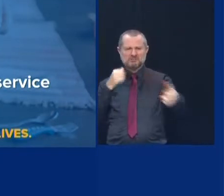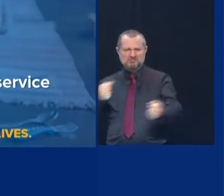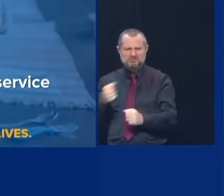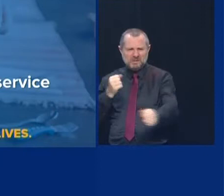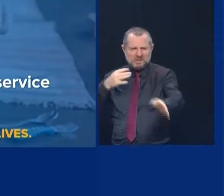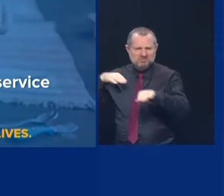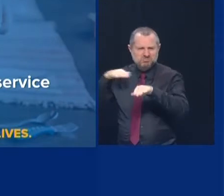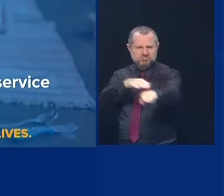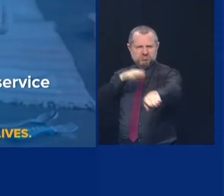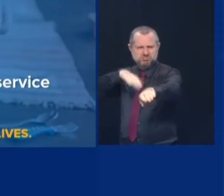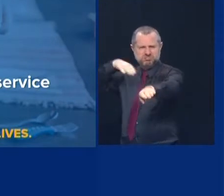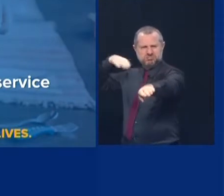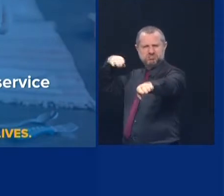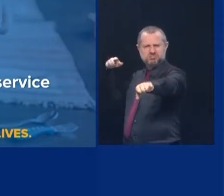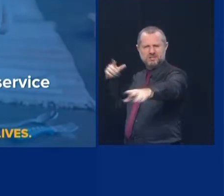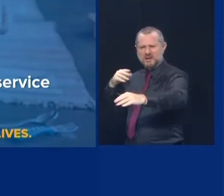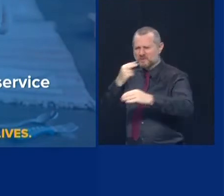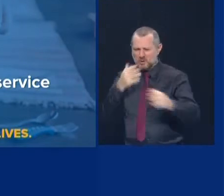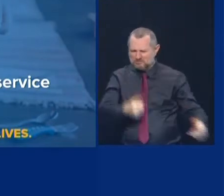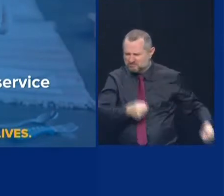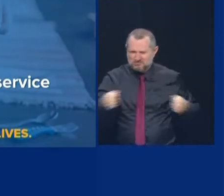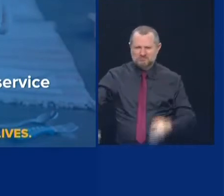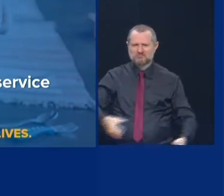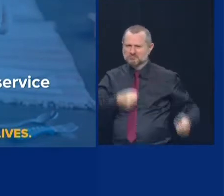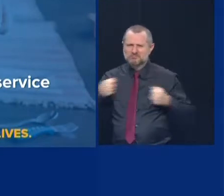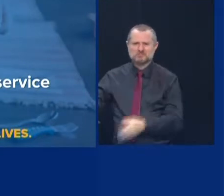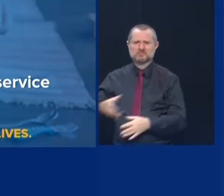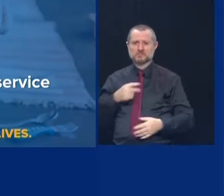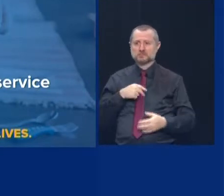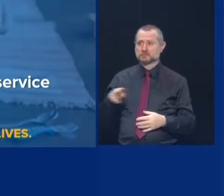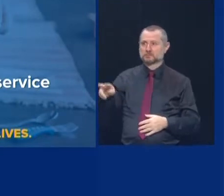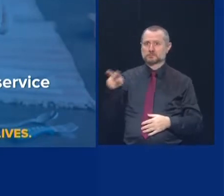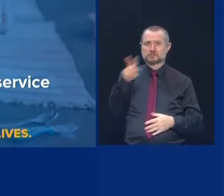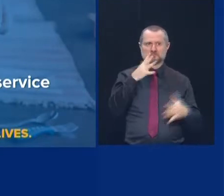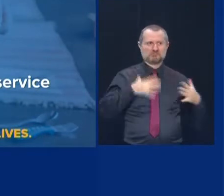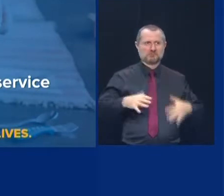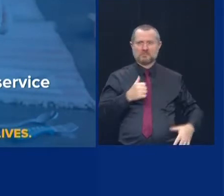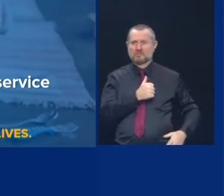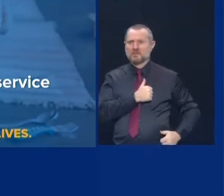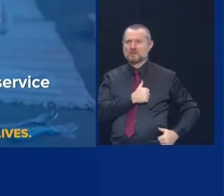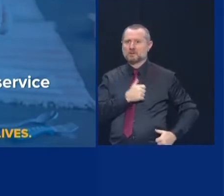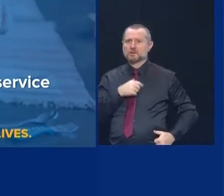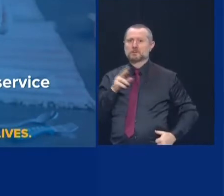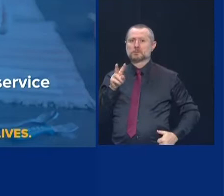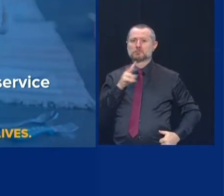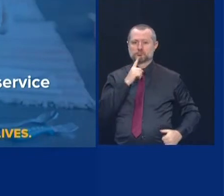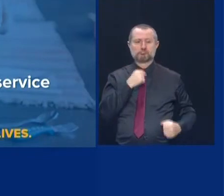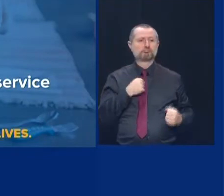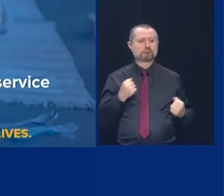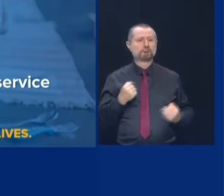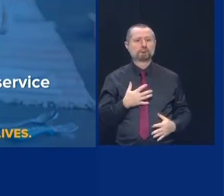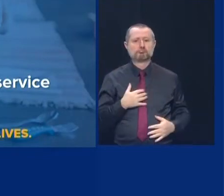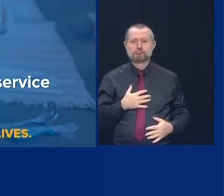MOVIE, IT WAS SO FRIGHTENING, WITH ALL GREEN UNIFORMS, GREEN TRUCKS, ARMY RATIONS, ARMY